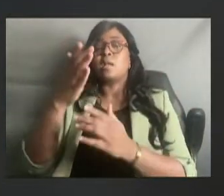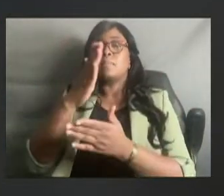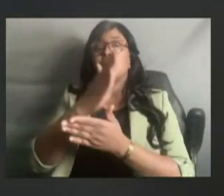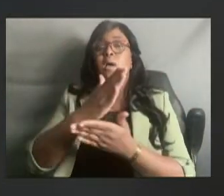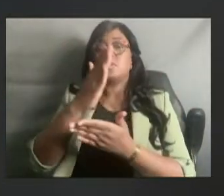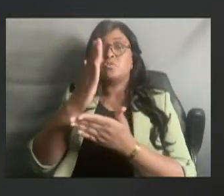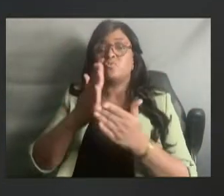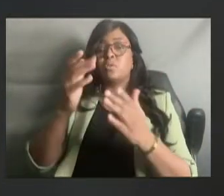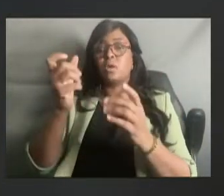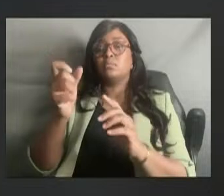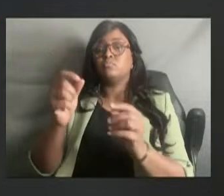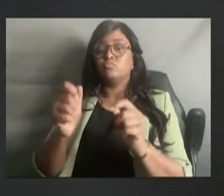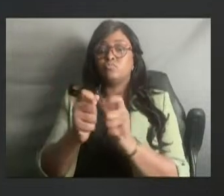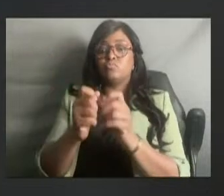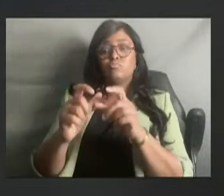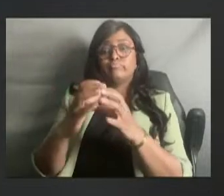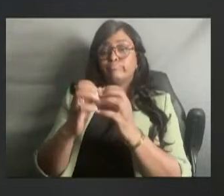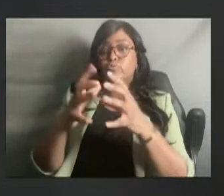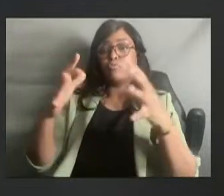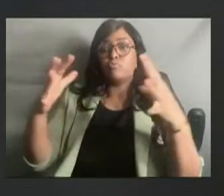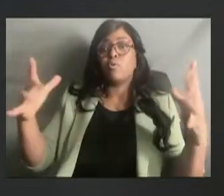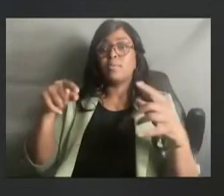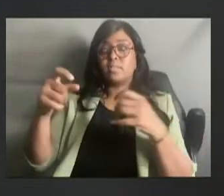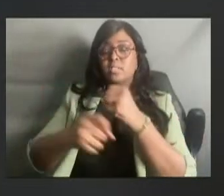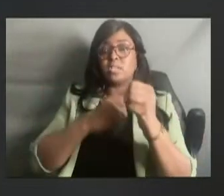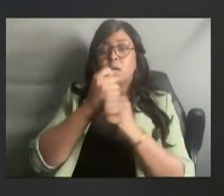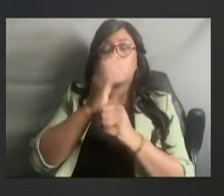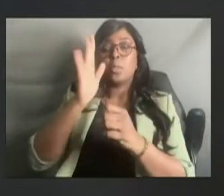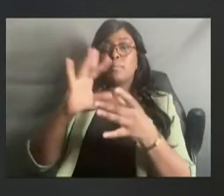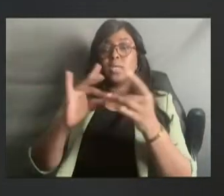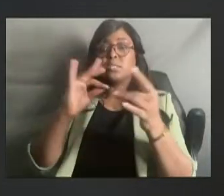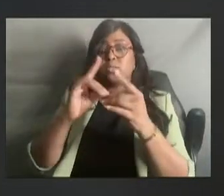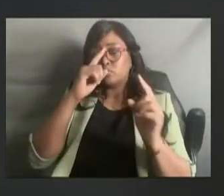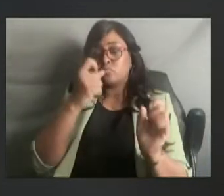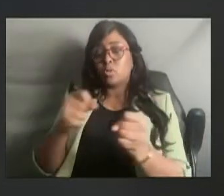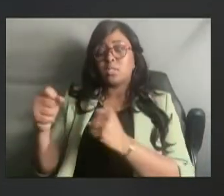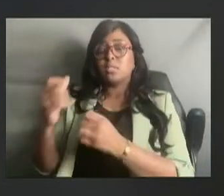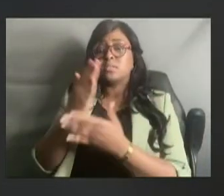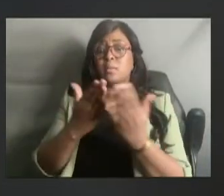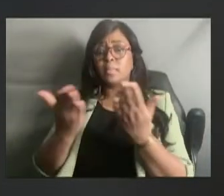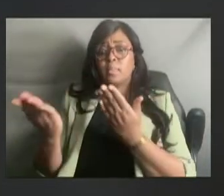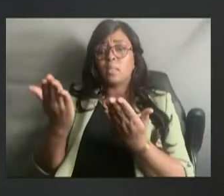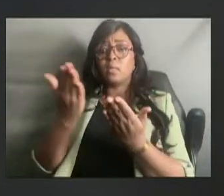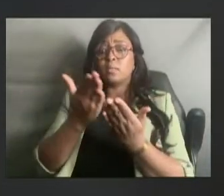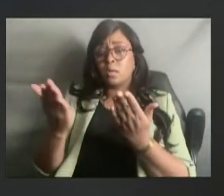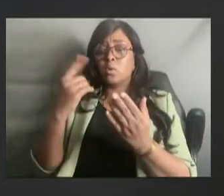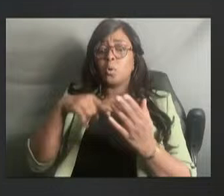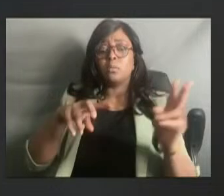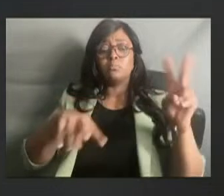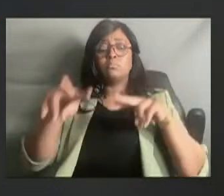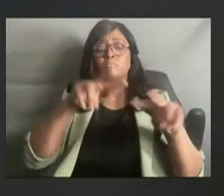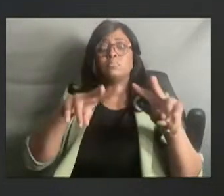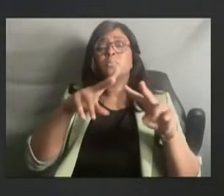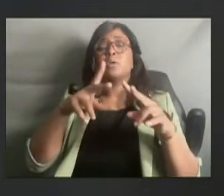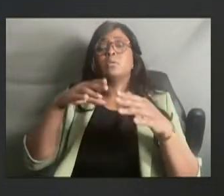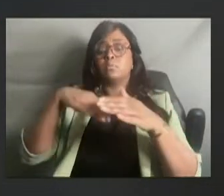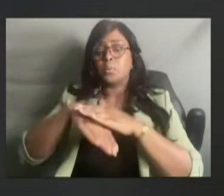particularly favorable to any budget expansion this year. Talk a little bit about strategy and